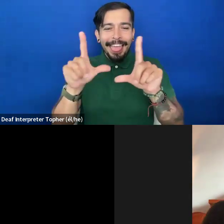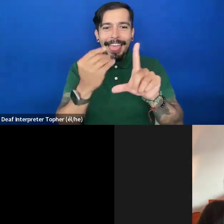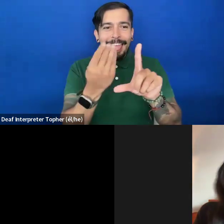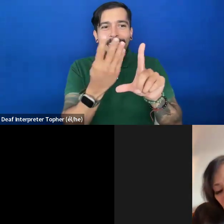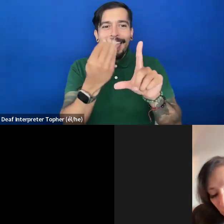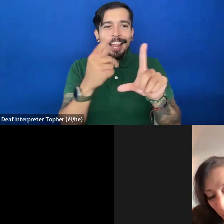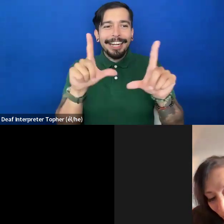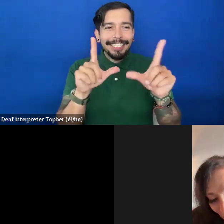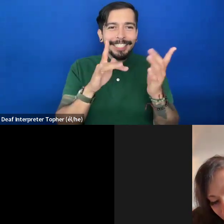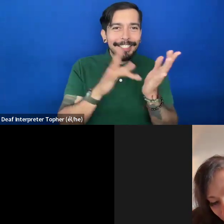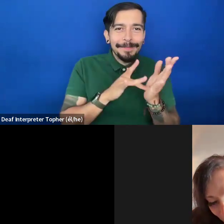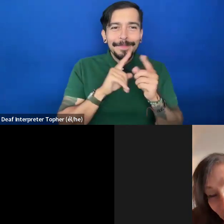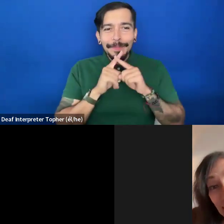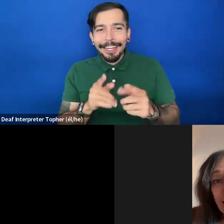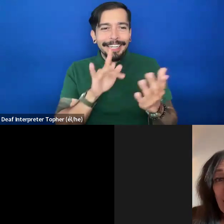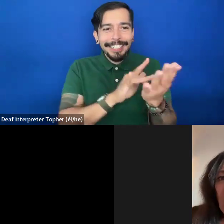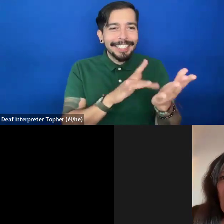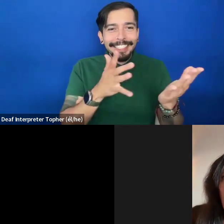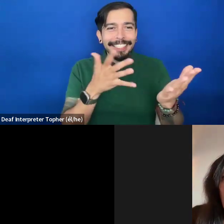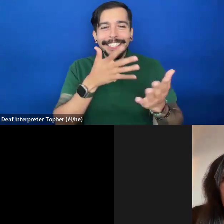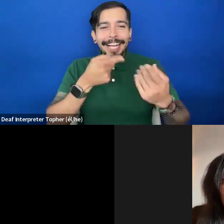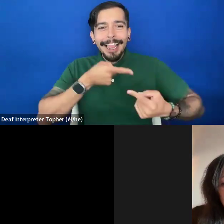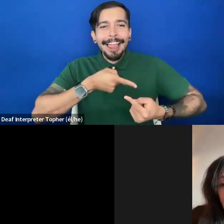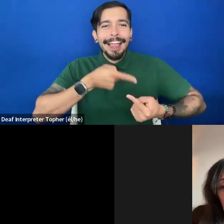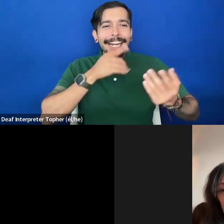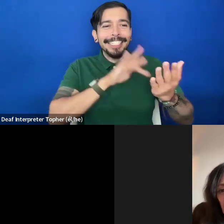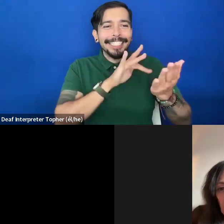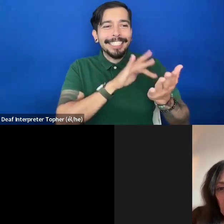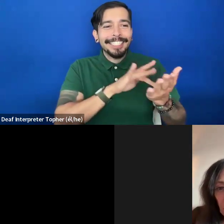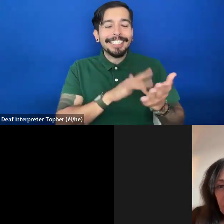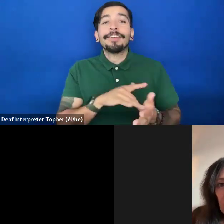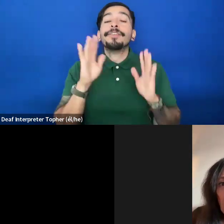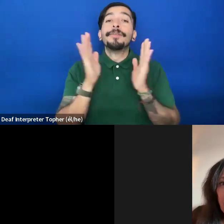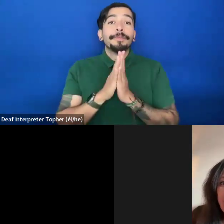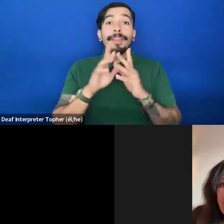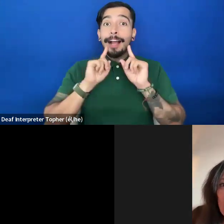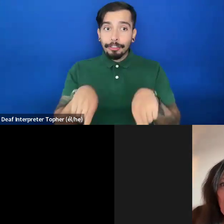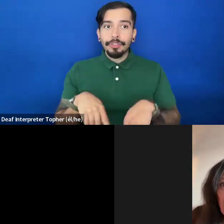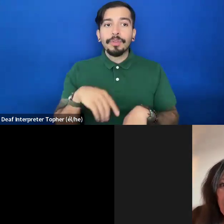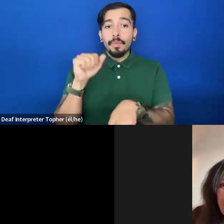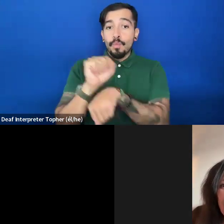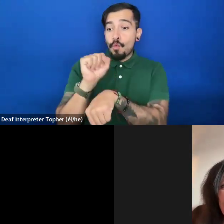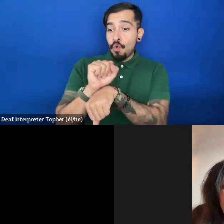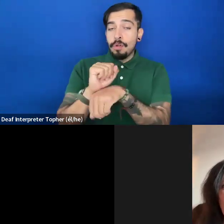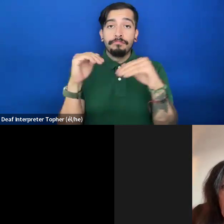Um, care work as liberation. When I think about care work, care work itself is